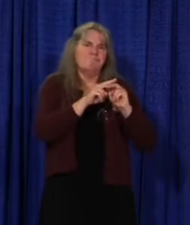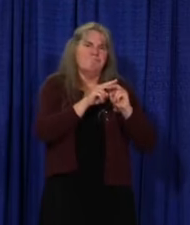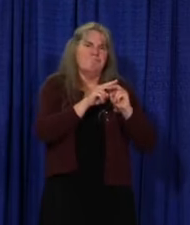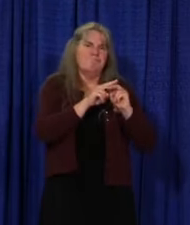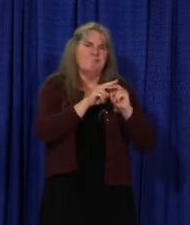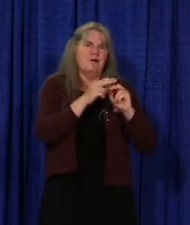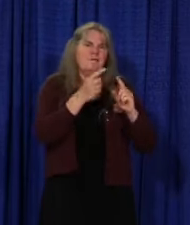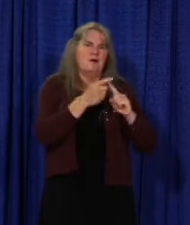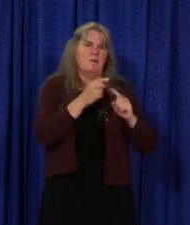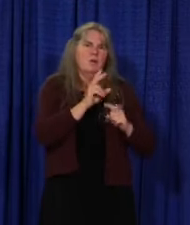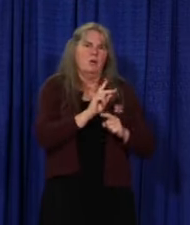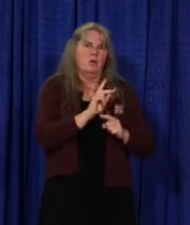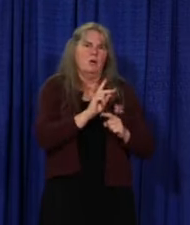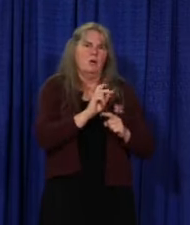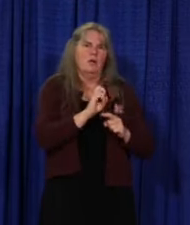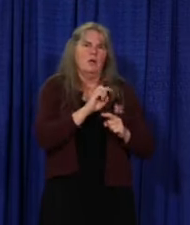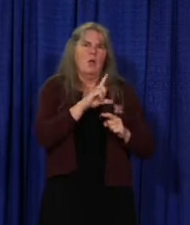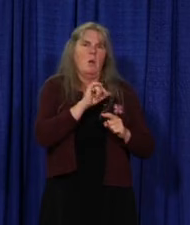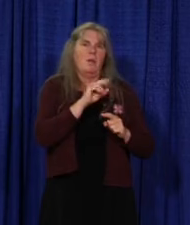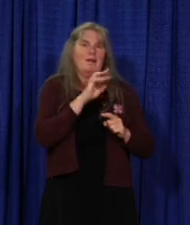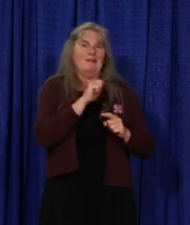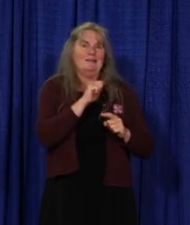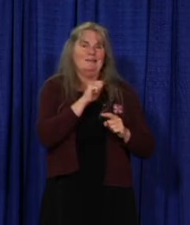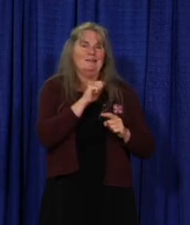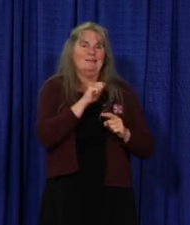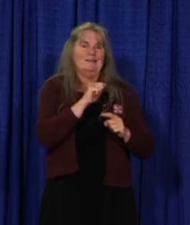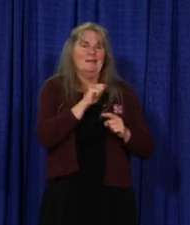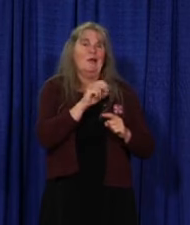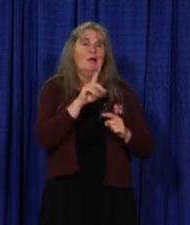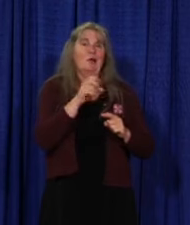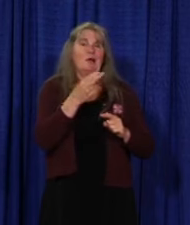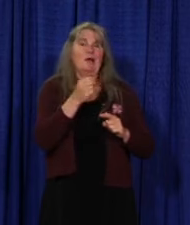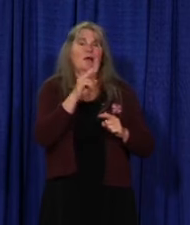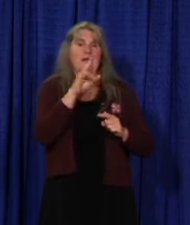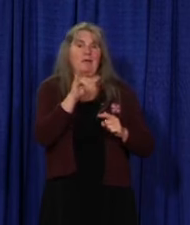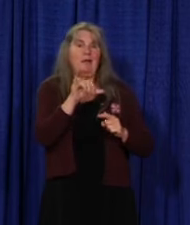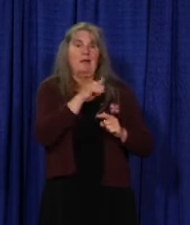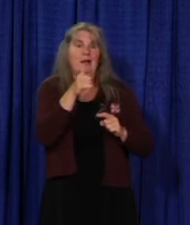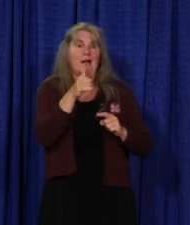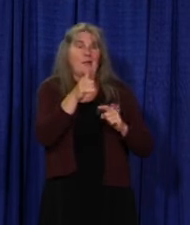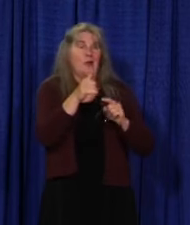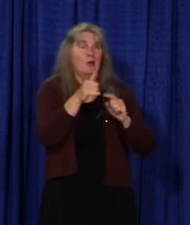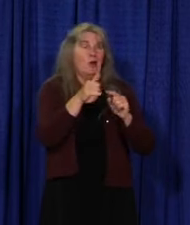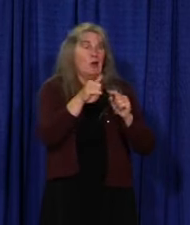following what Doctor Henry and others are saying.